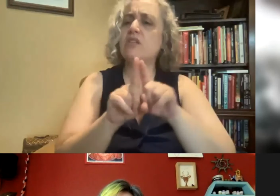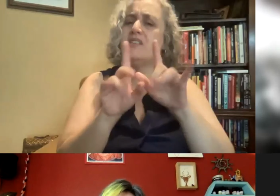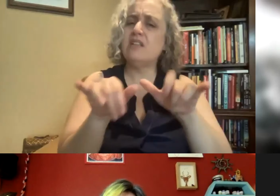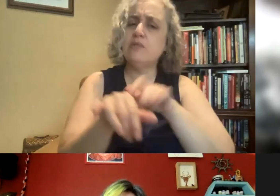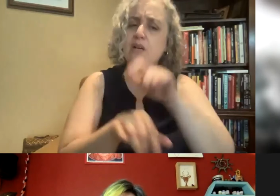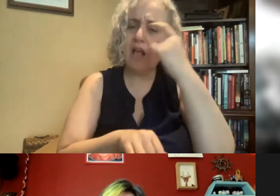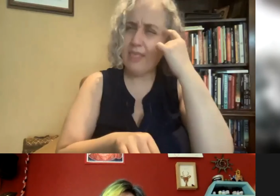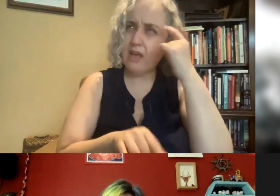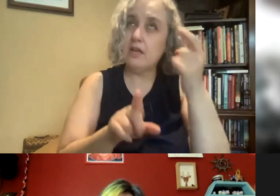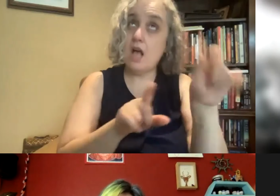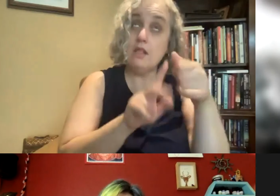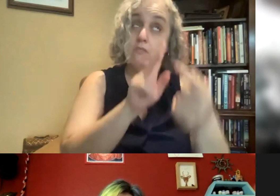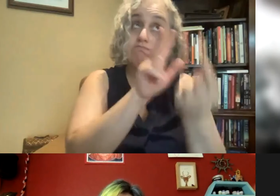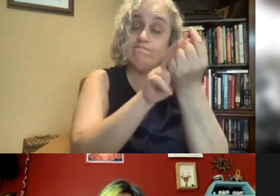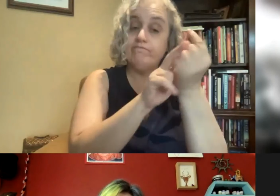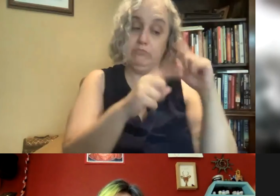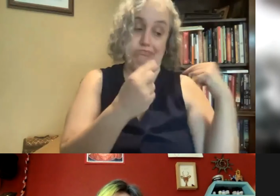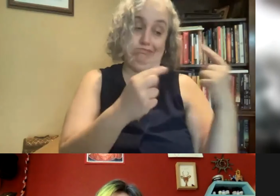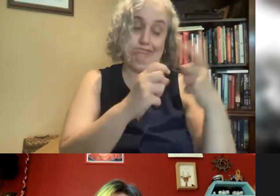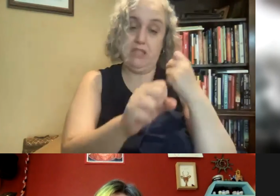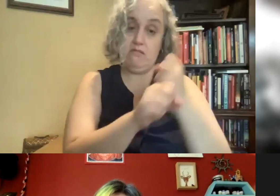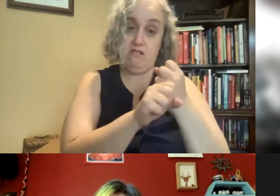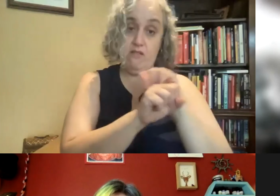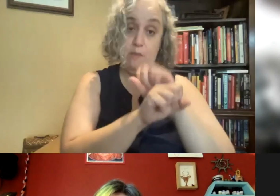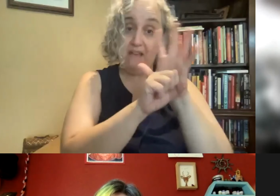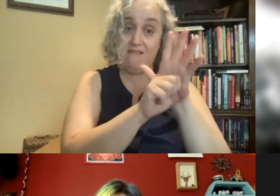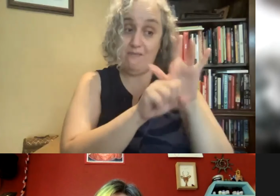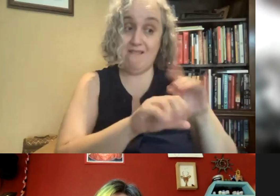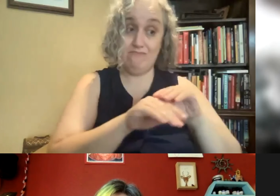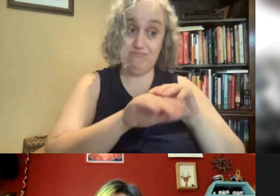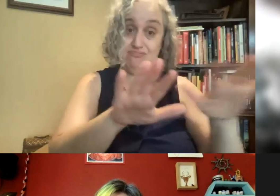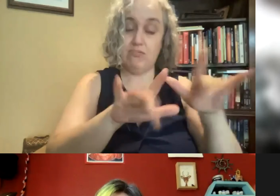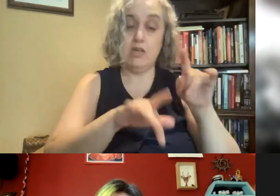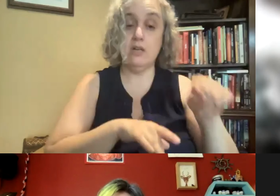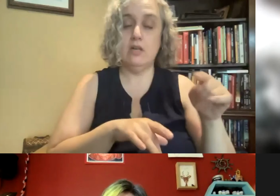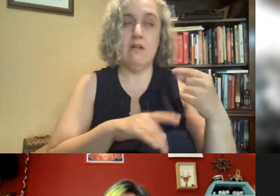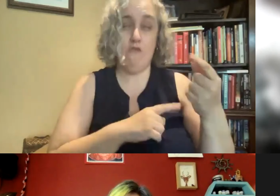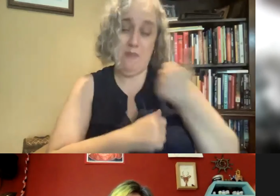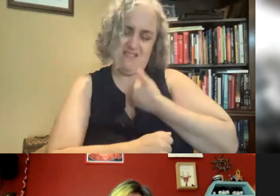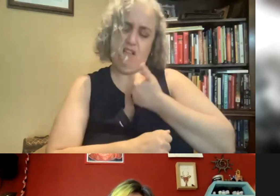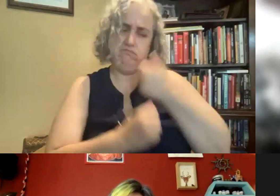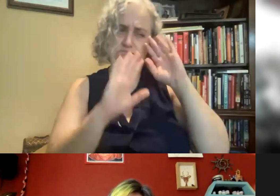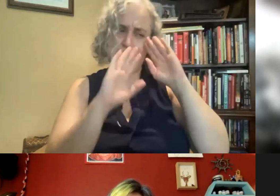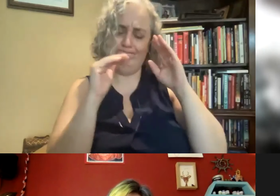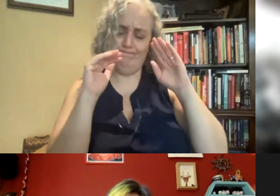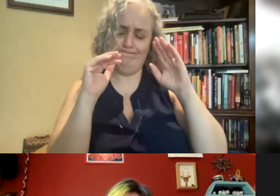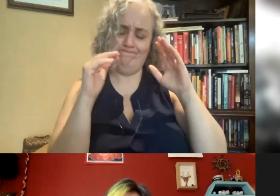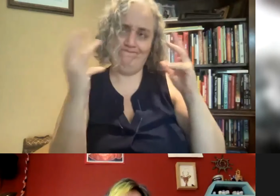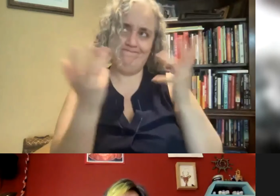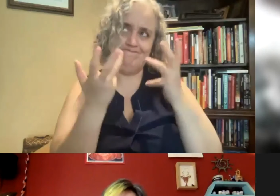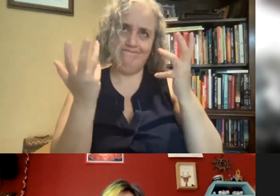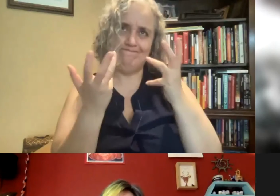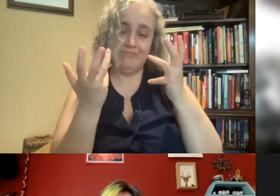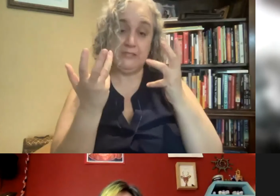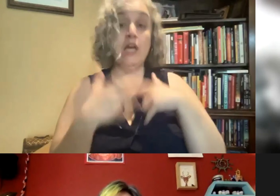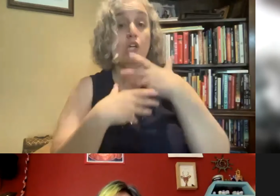at least for me, is trust.